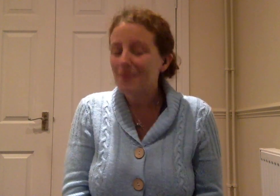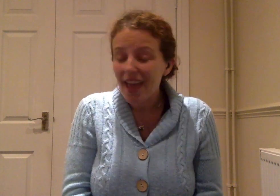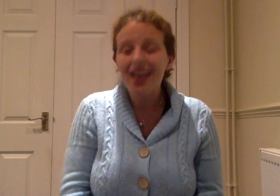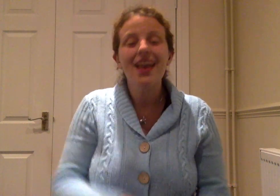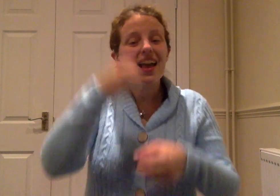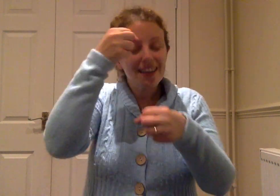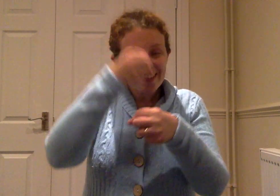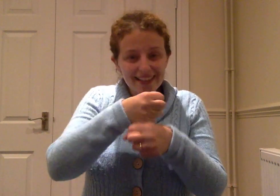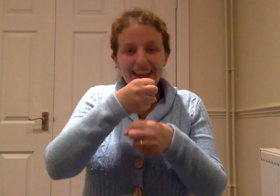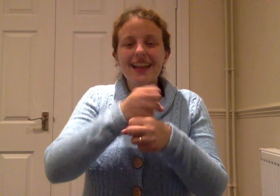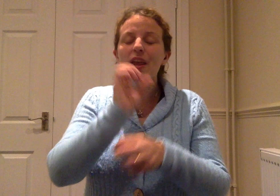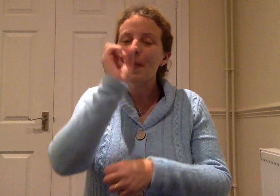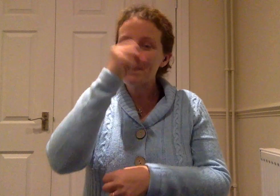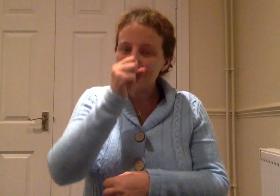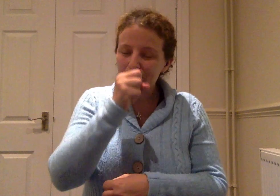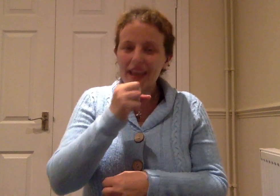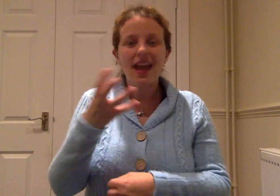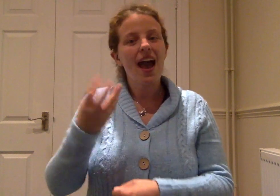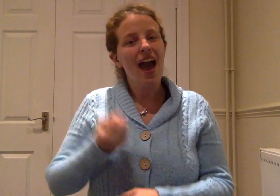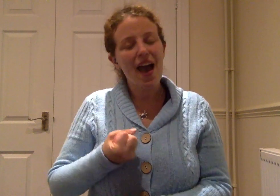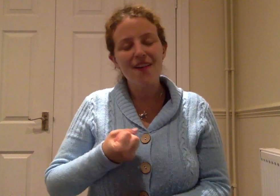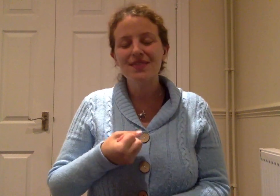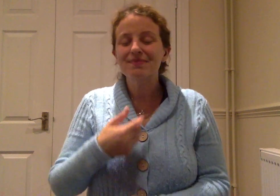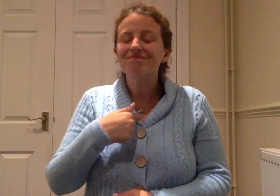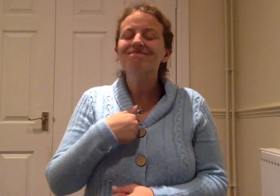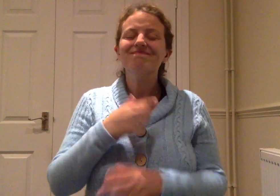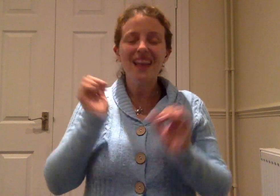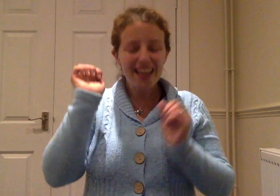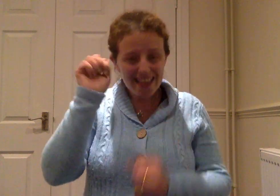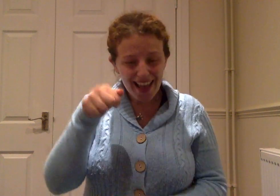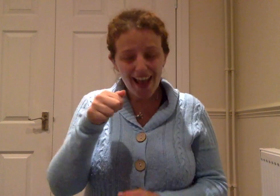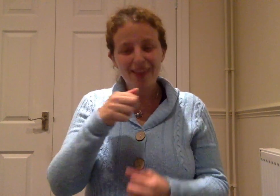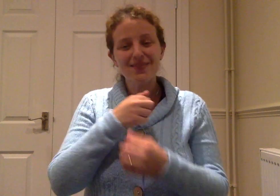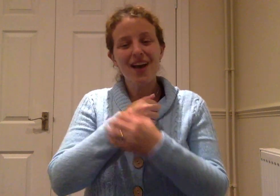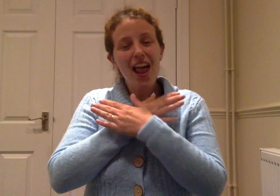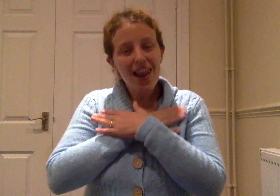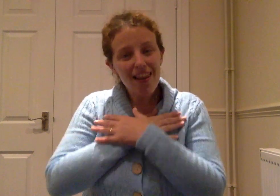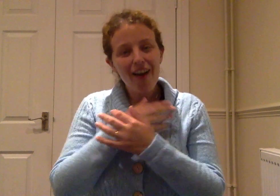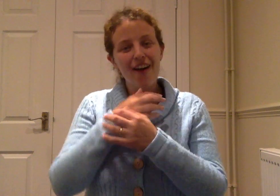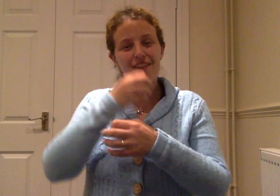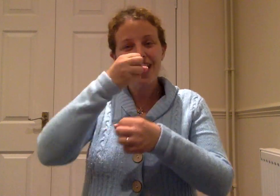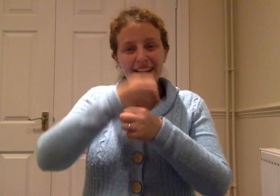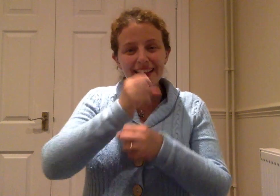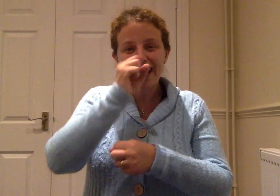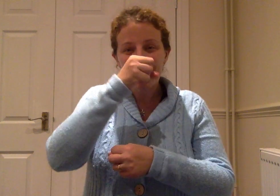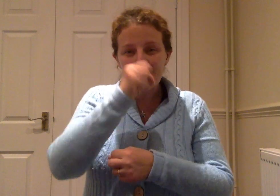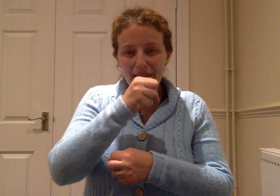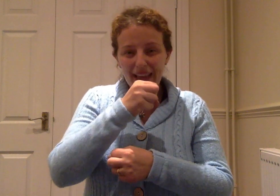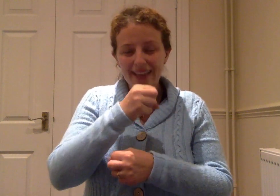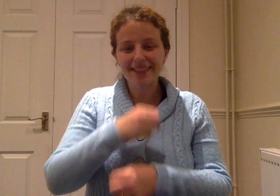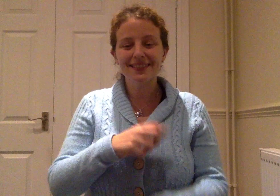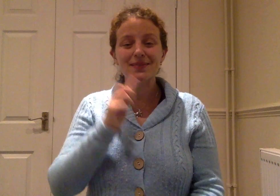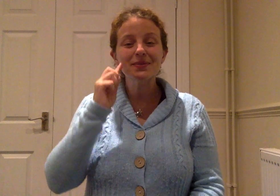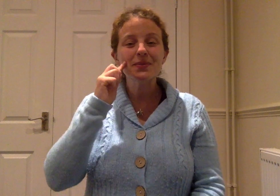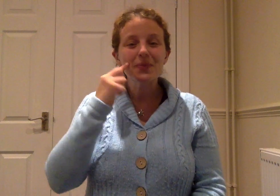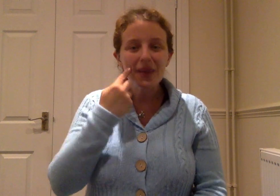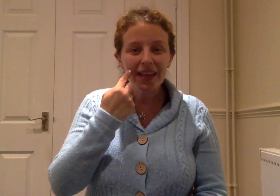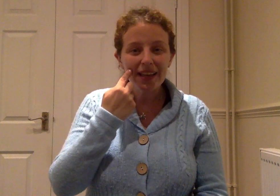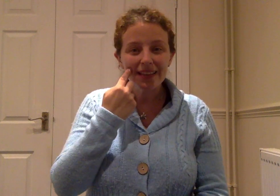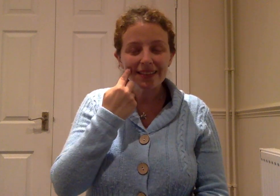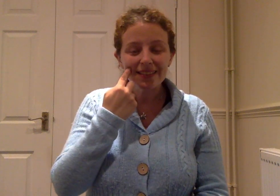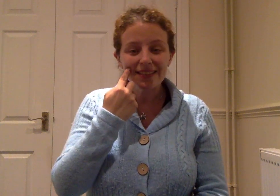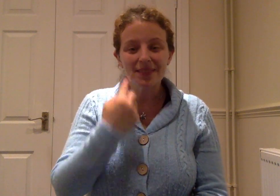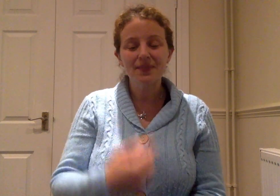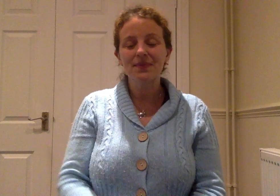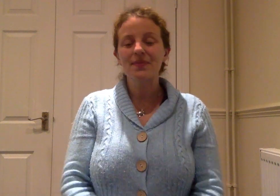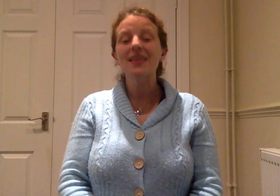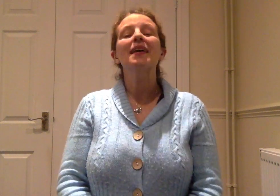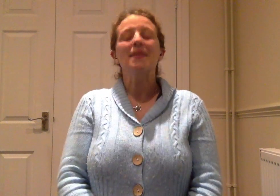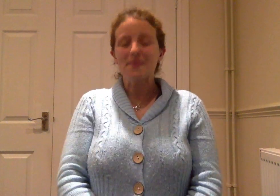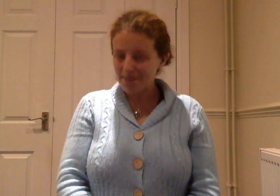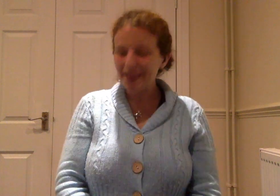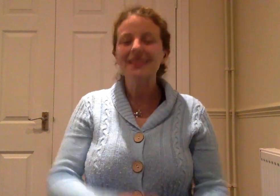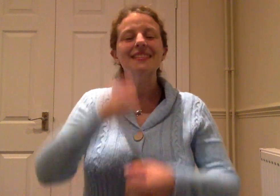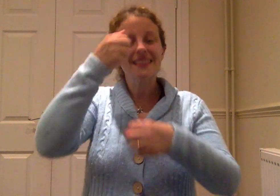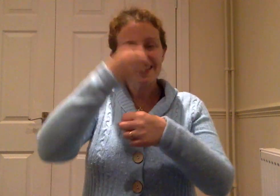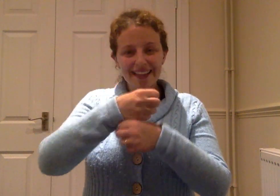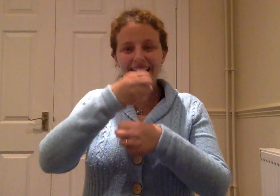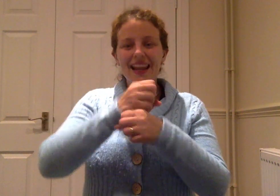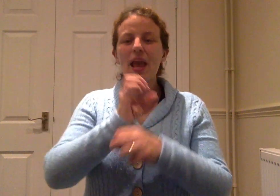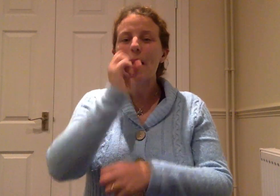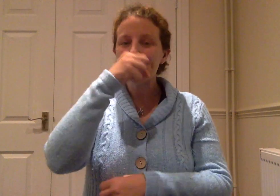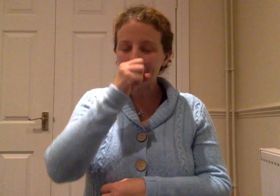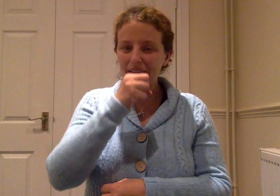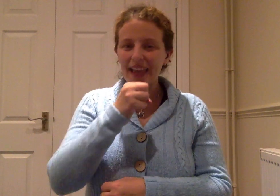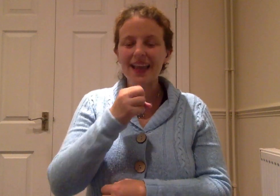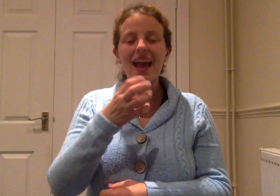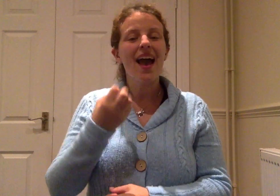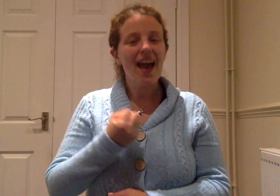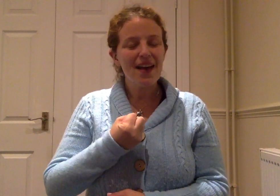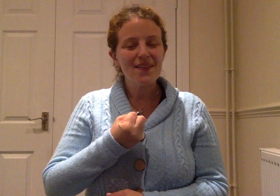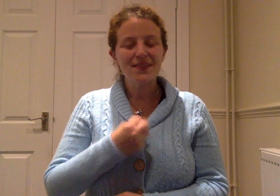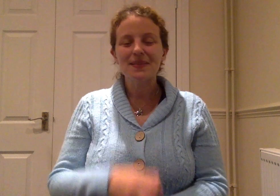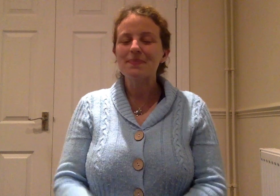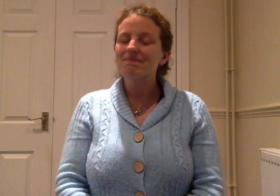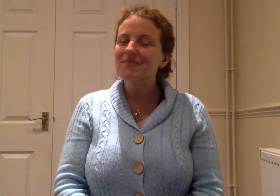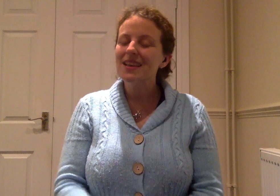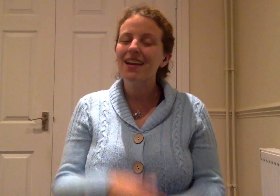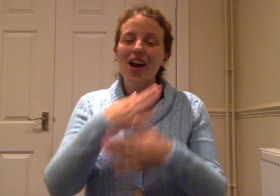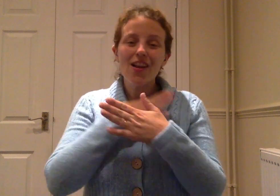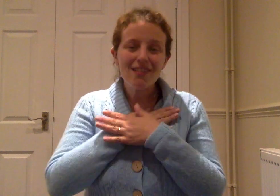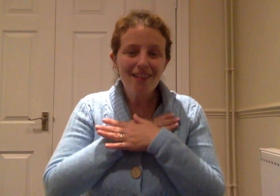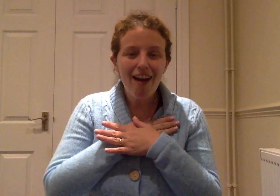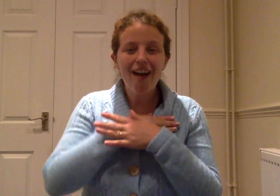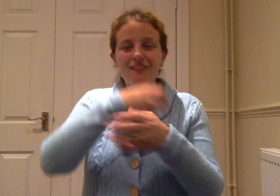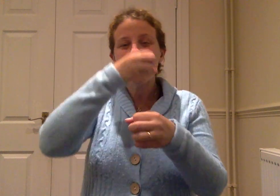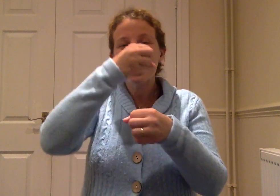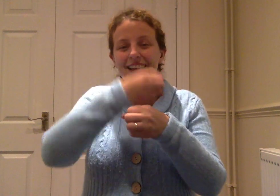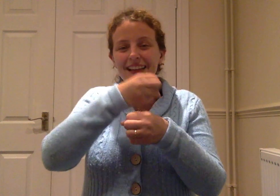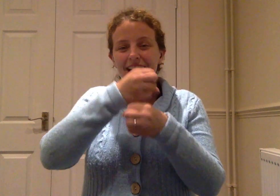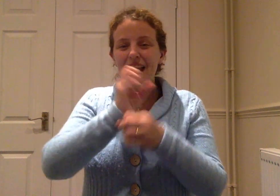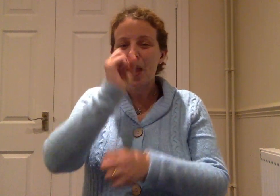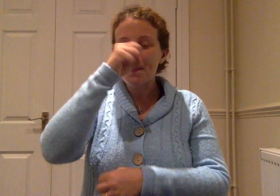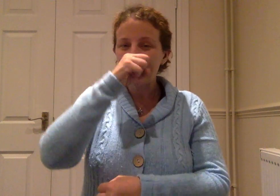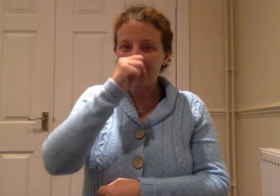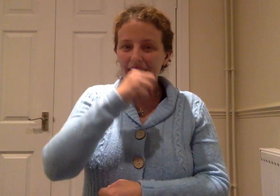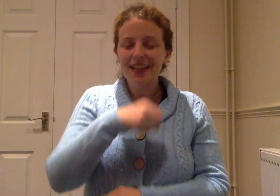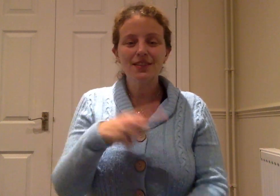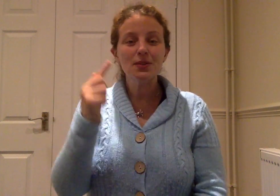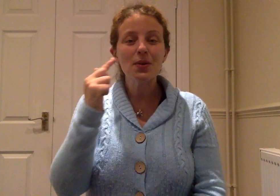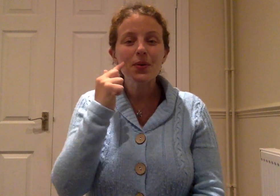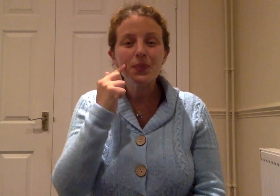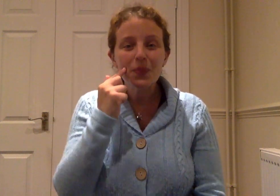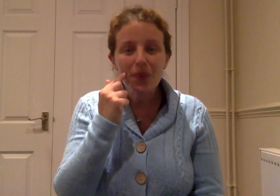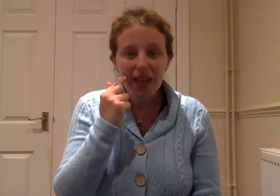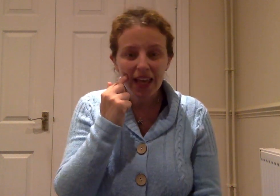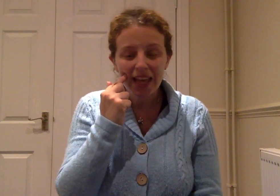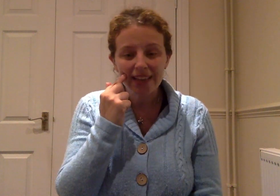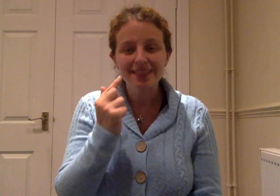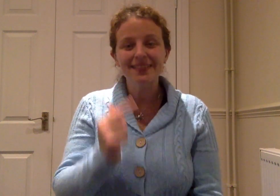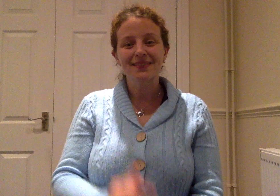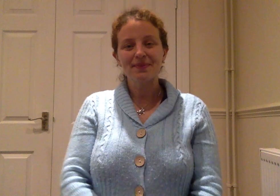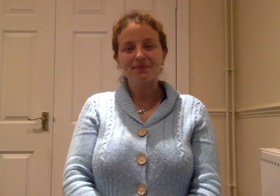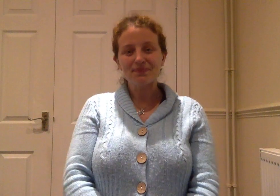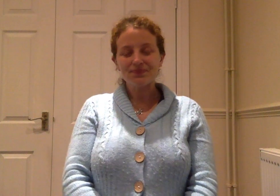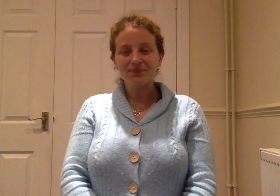Yes guinea pig have, yes love guinea pig, sweet.